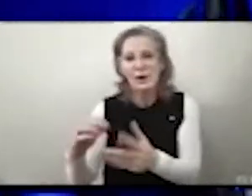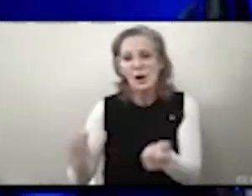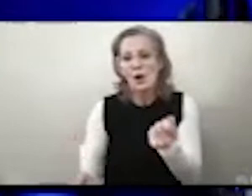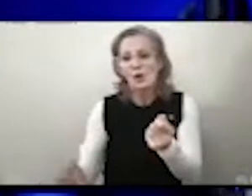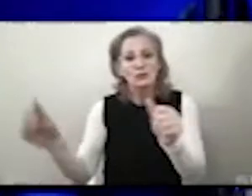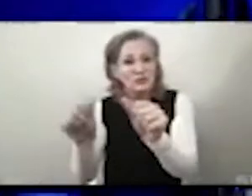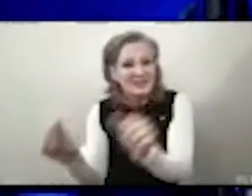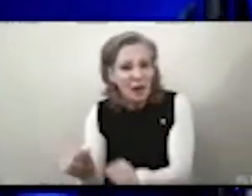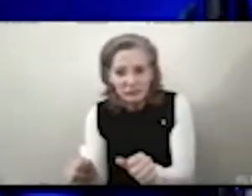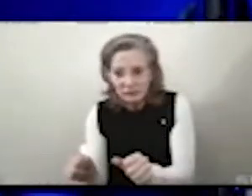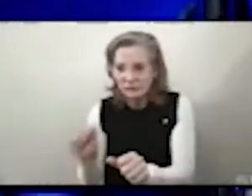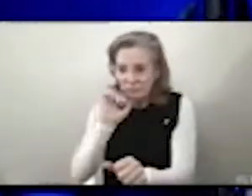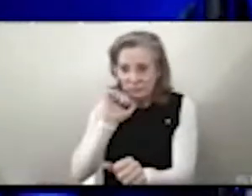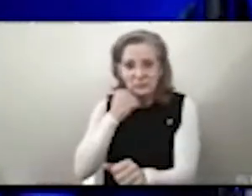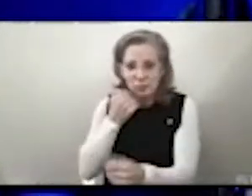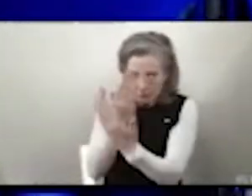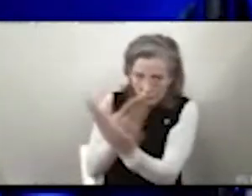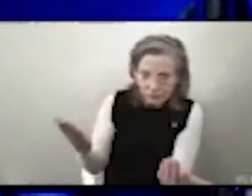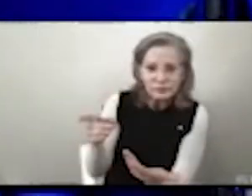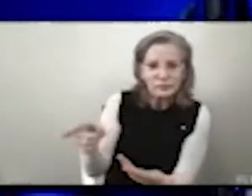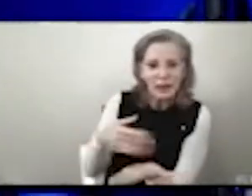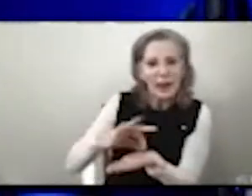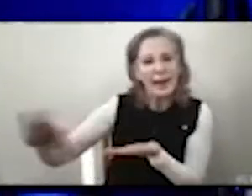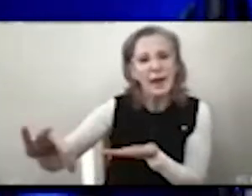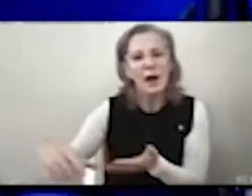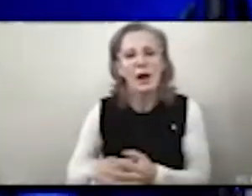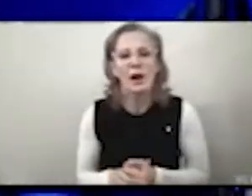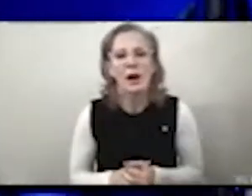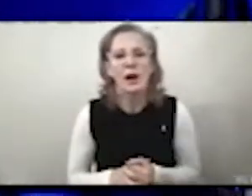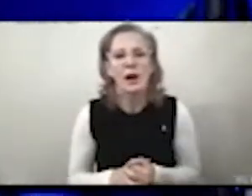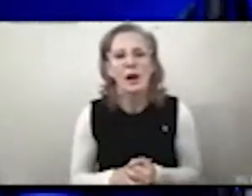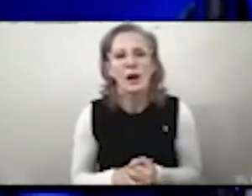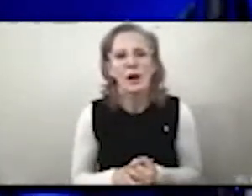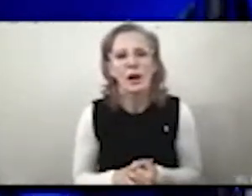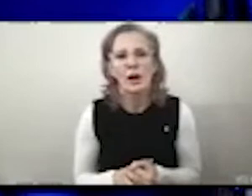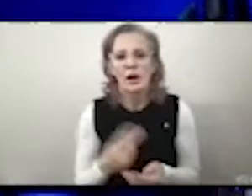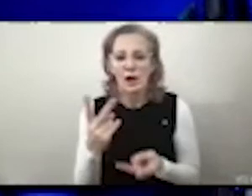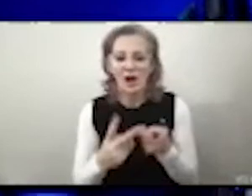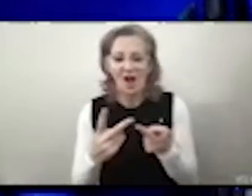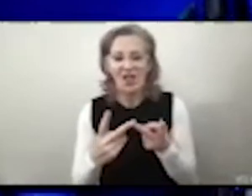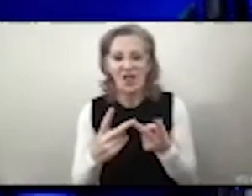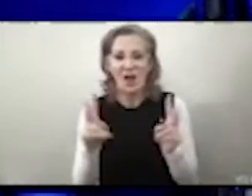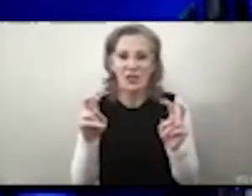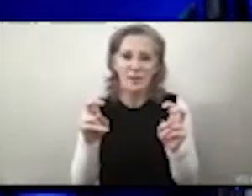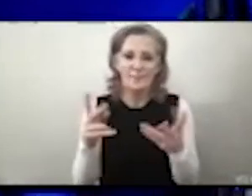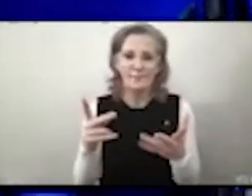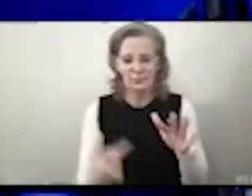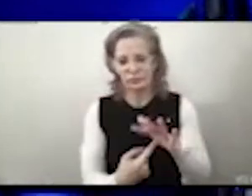Perhaps unsurprisingly, another core theme was the critical importance of prevention and robust preparation in